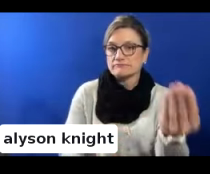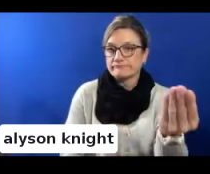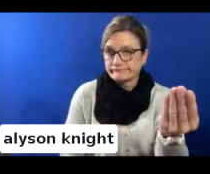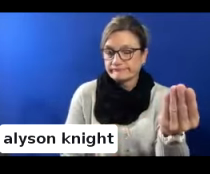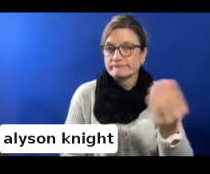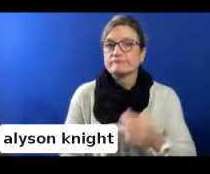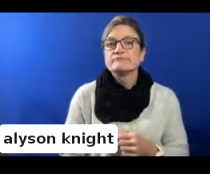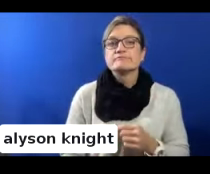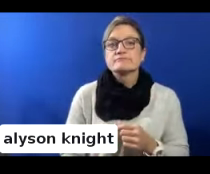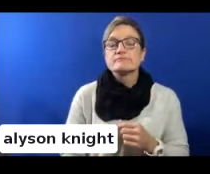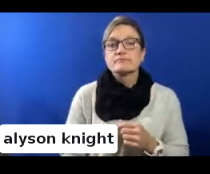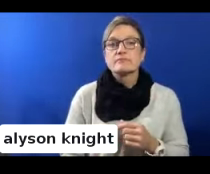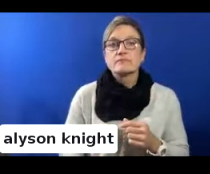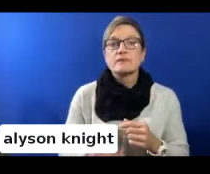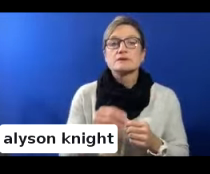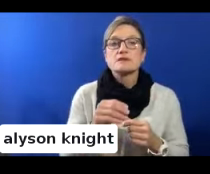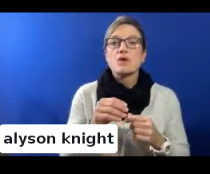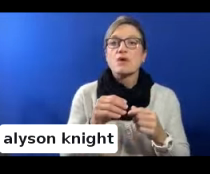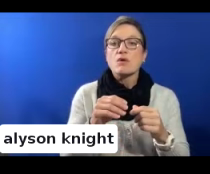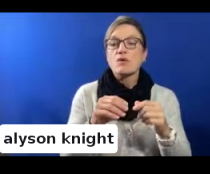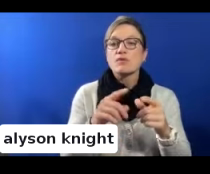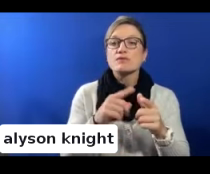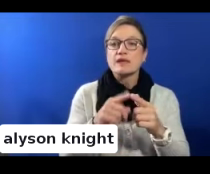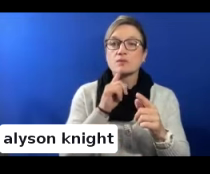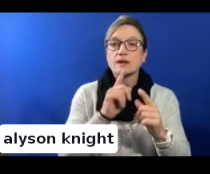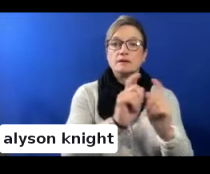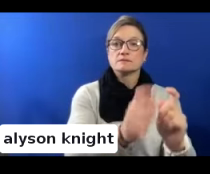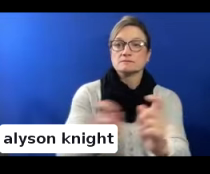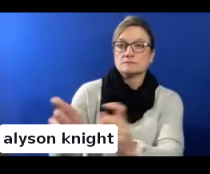equipment to contractors to offset the cost of certified fitness trainer.